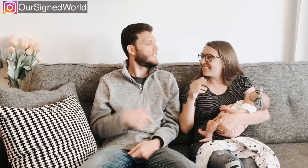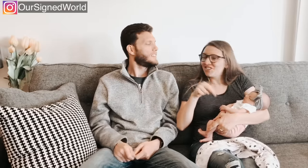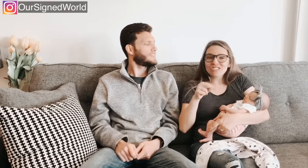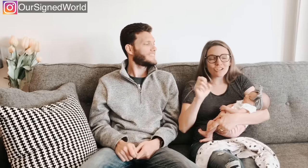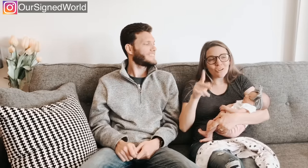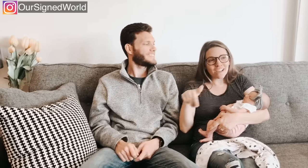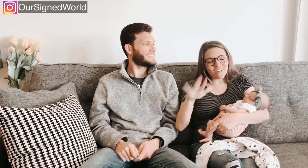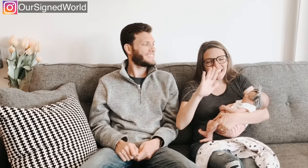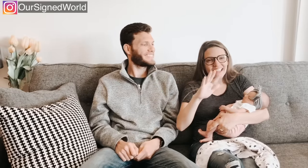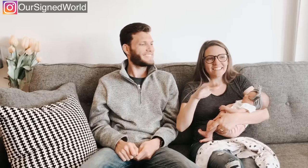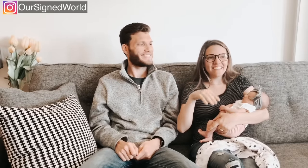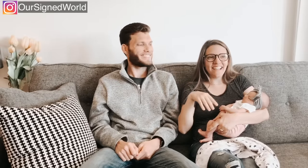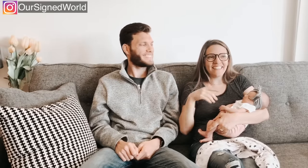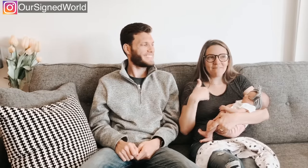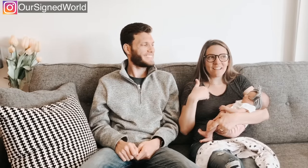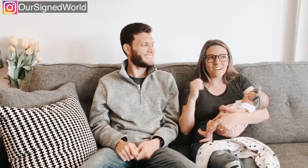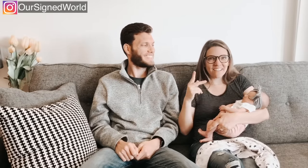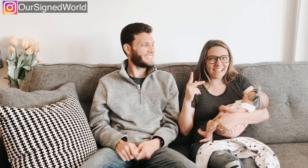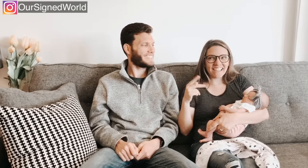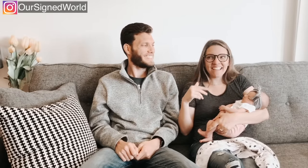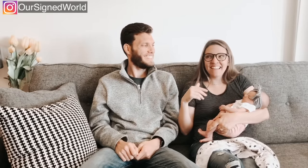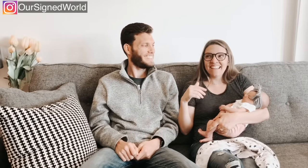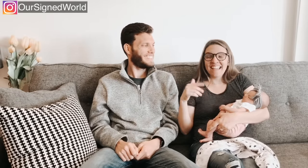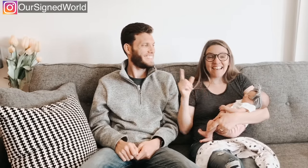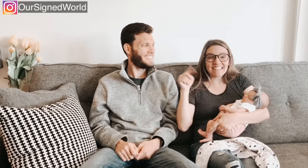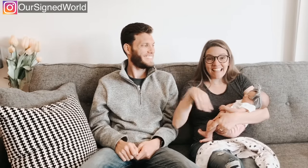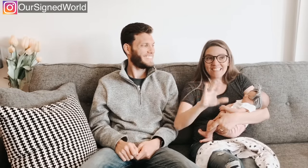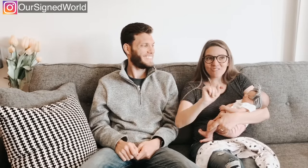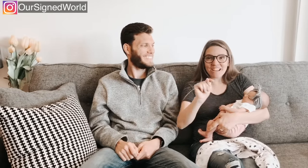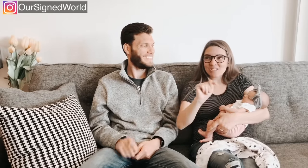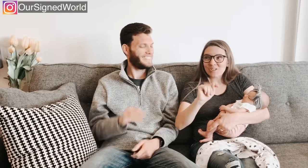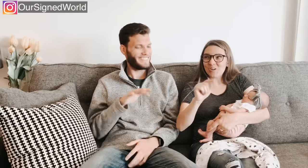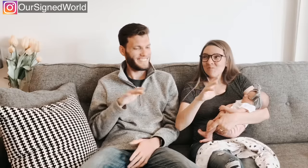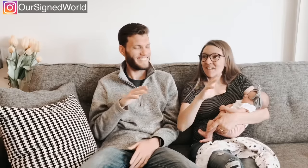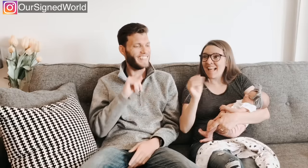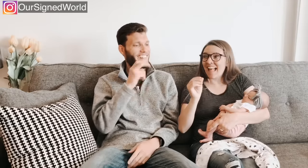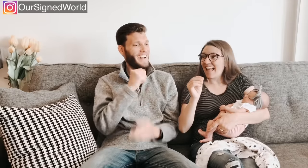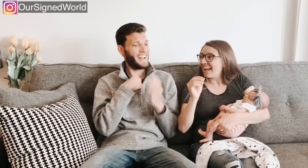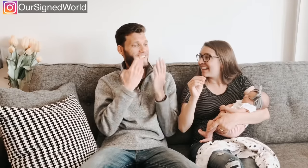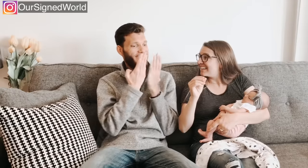The nurse is like okay go ahead. So I'm like okay and he's in the restroom and